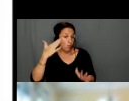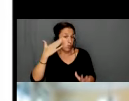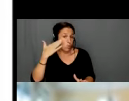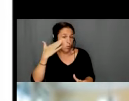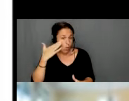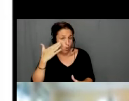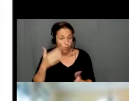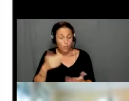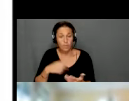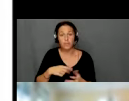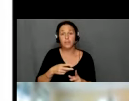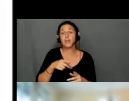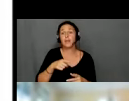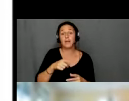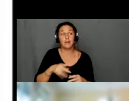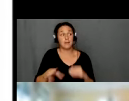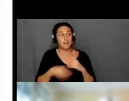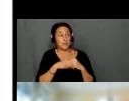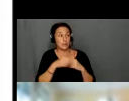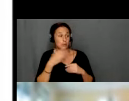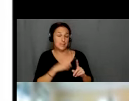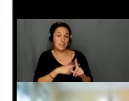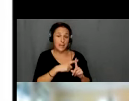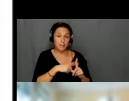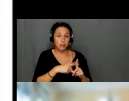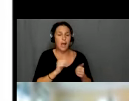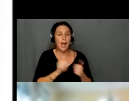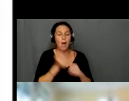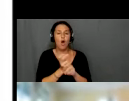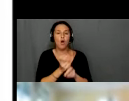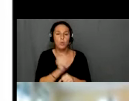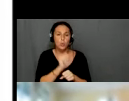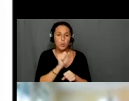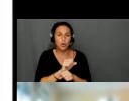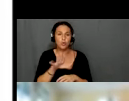in addition to the temperature, is how hard you're working your work activity level.